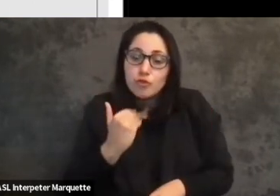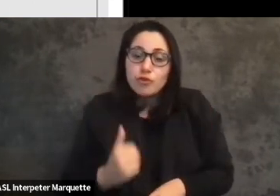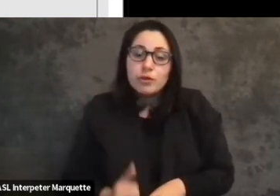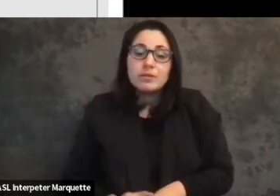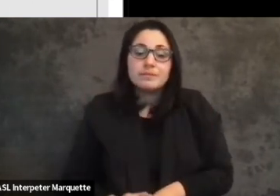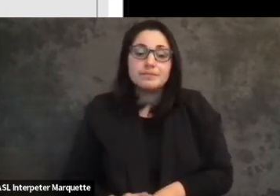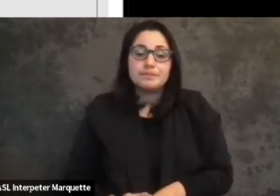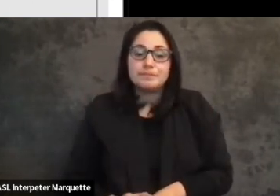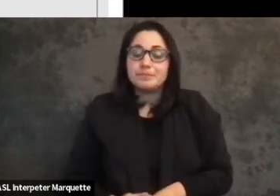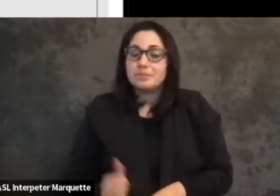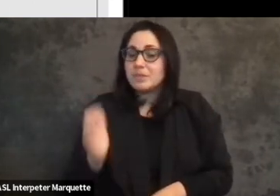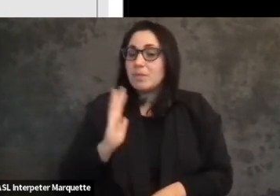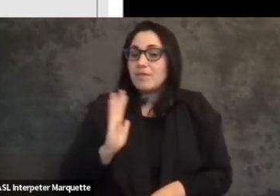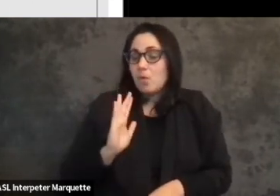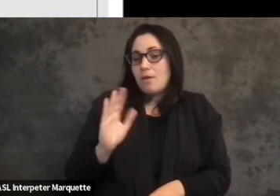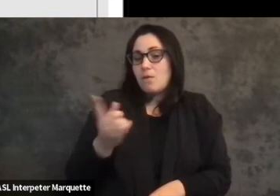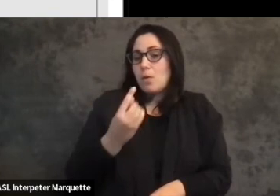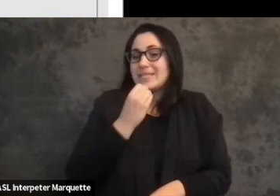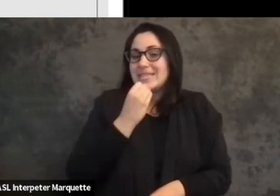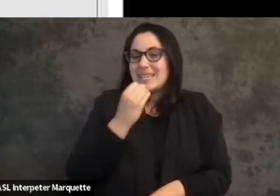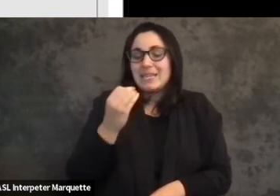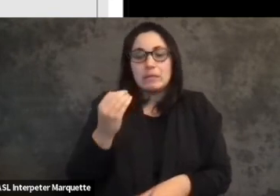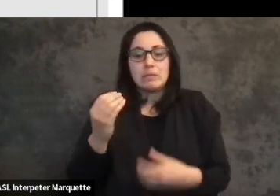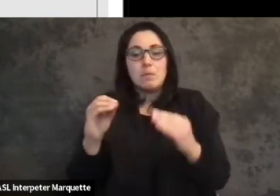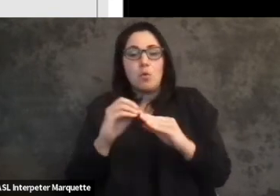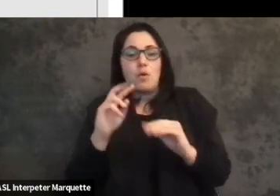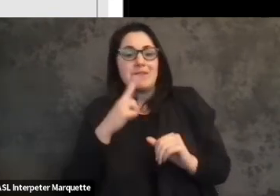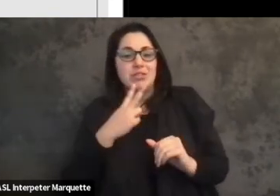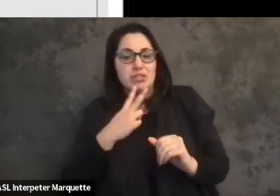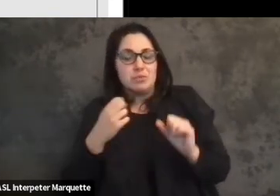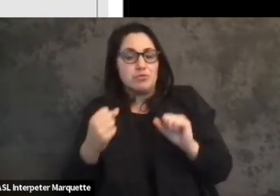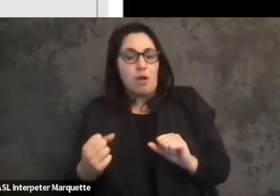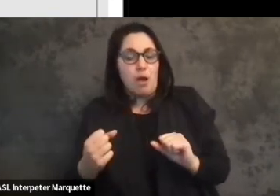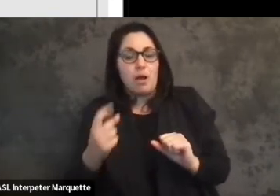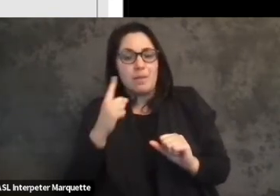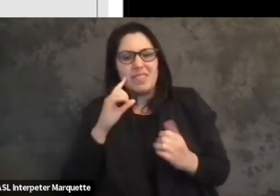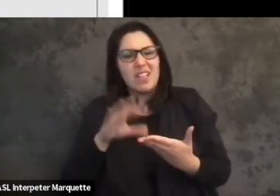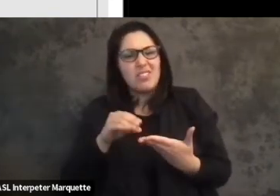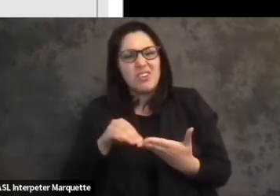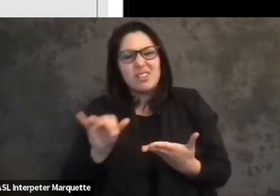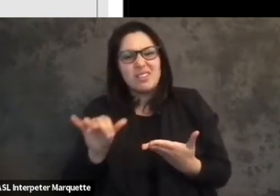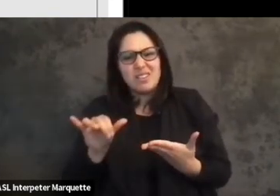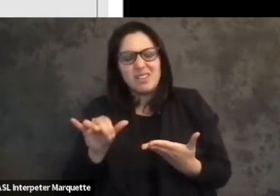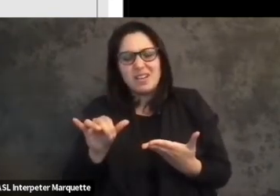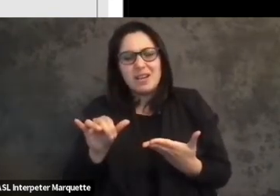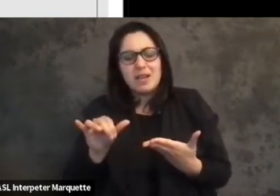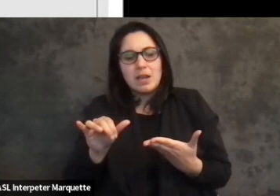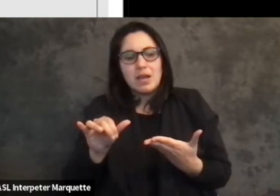but I have found that I have to really, really watch my sugar intake. I've always eaten kind